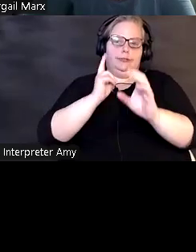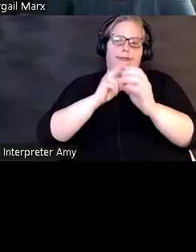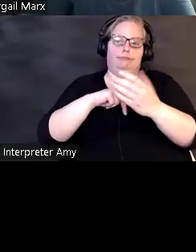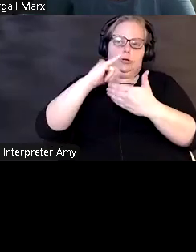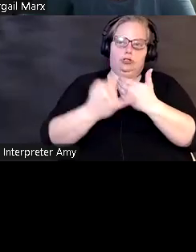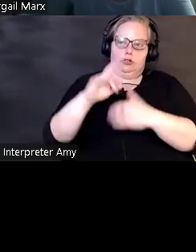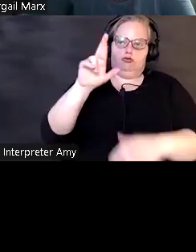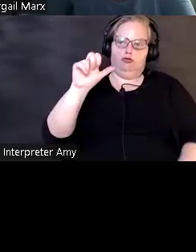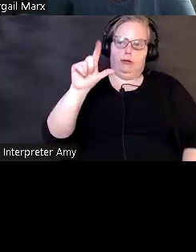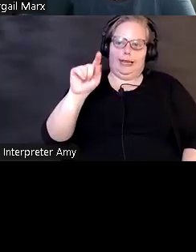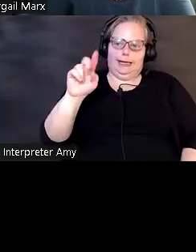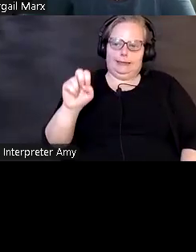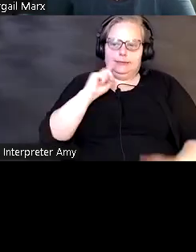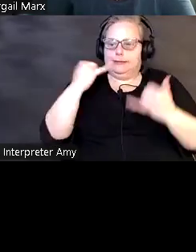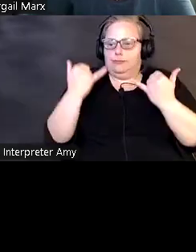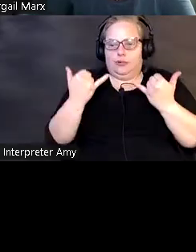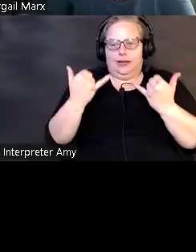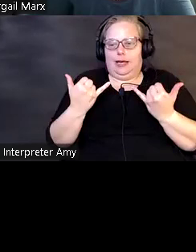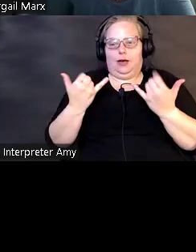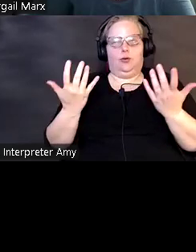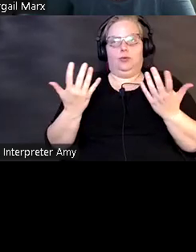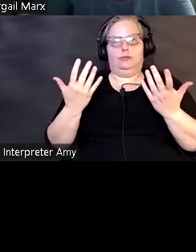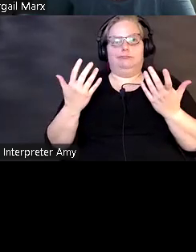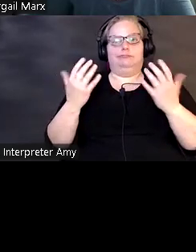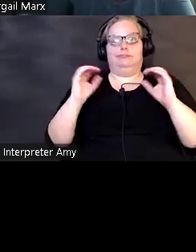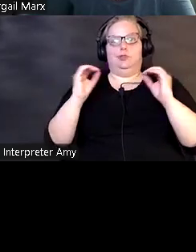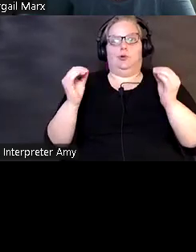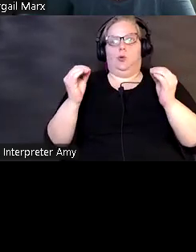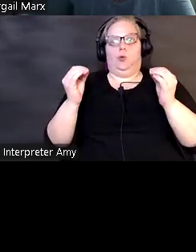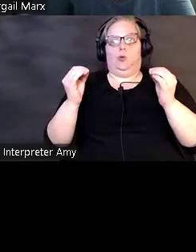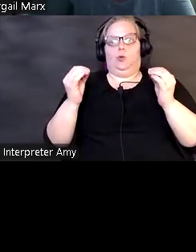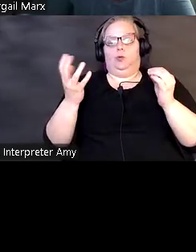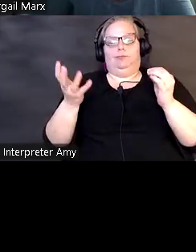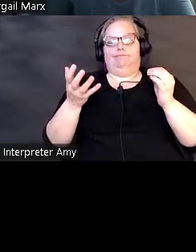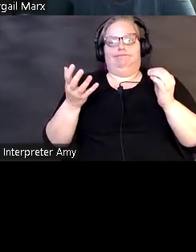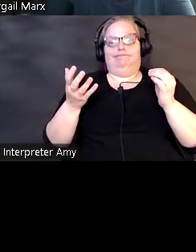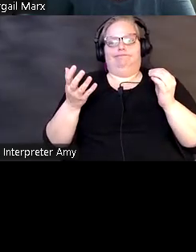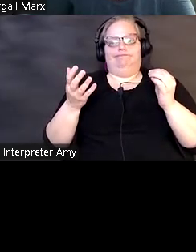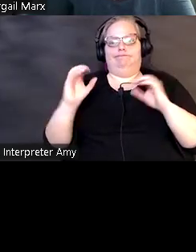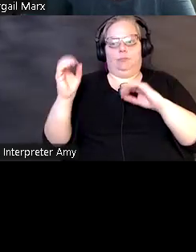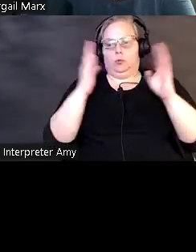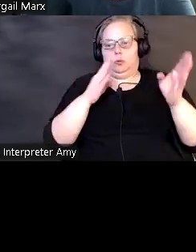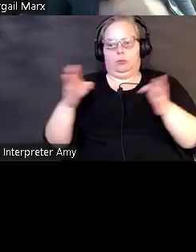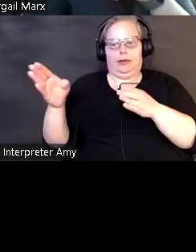that there at this time were no -- there were no plans for making it available to